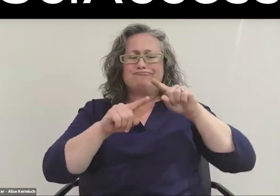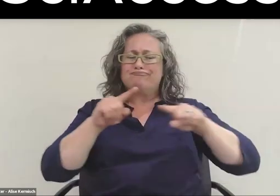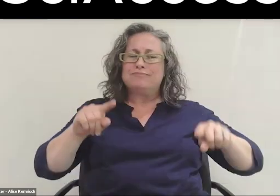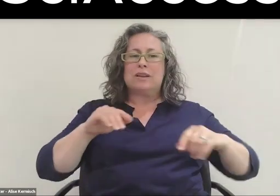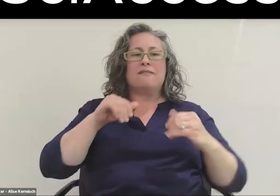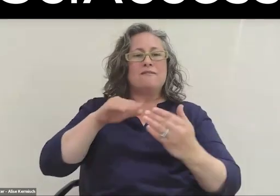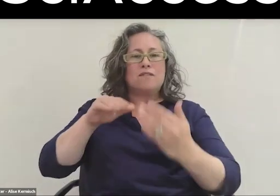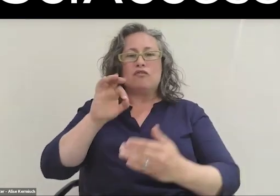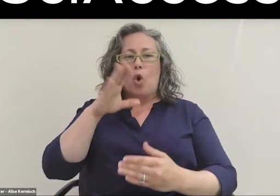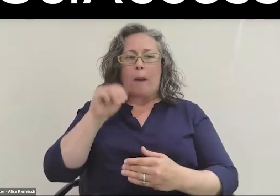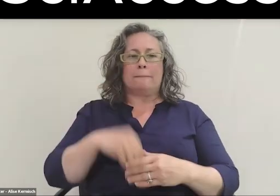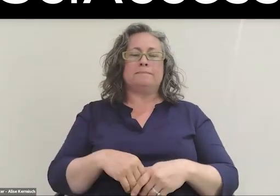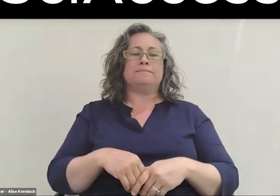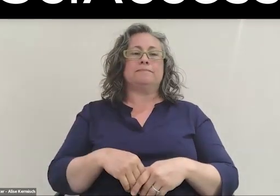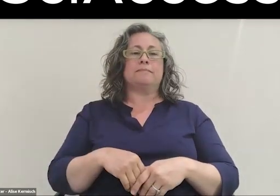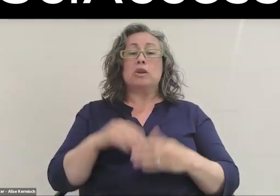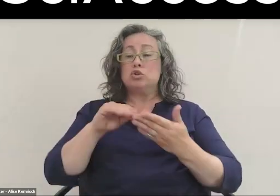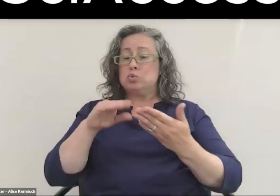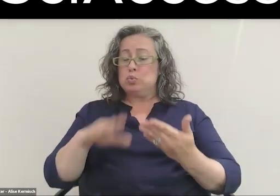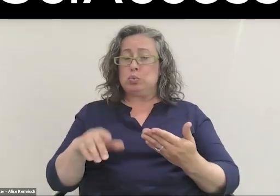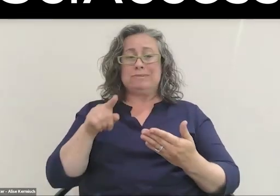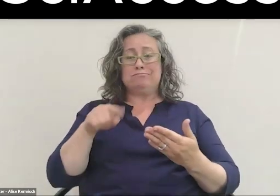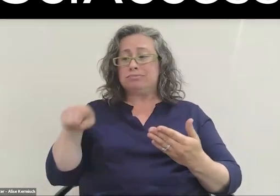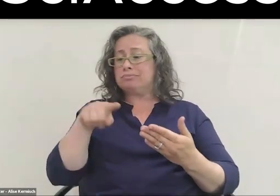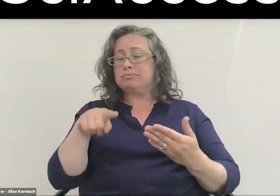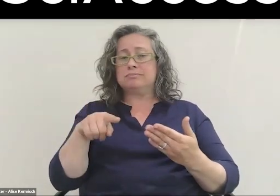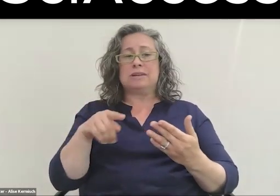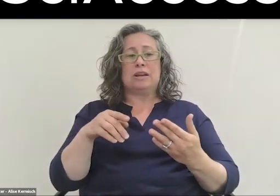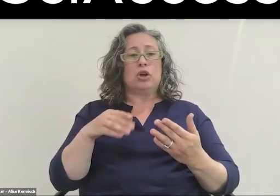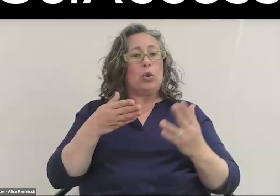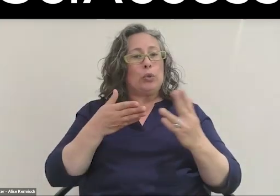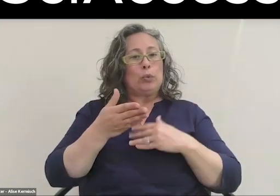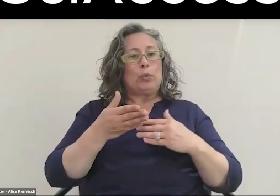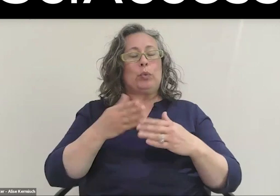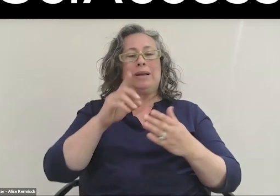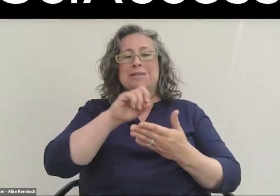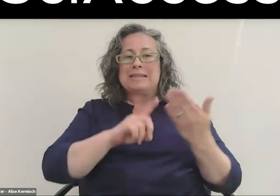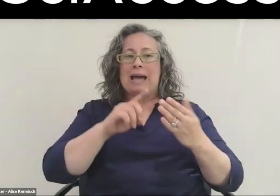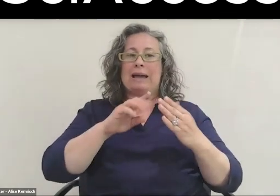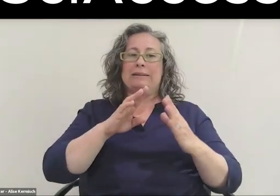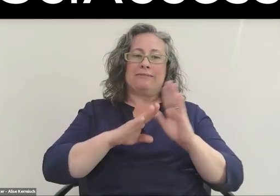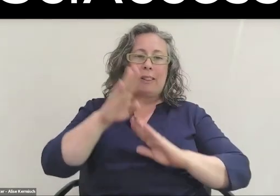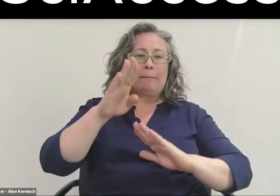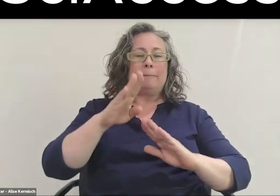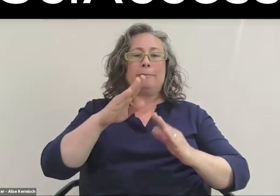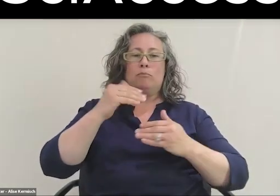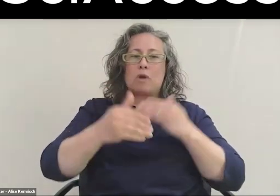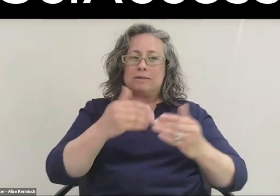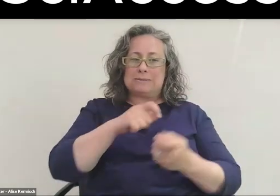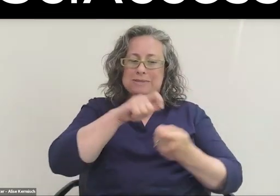The students, in pursuit of their project, go through a design development process that is specialized for the course.